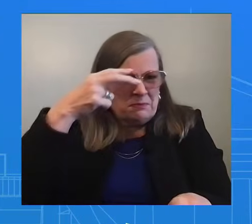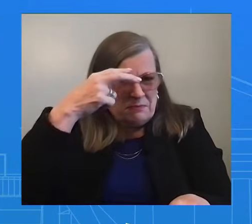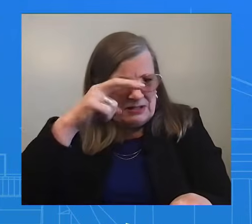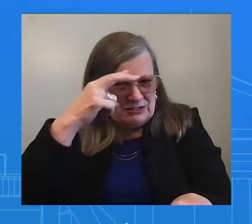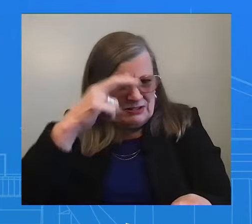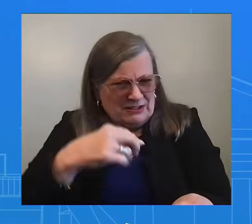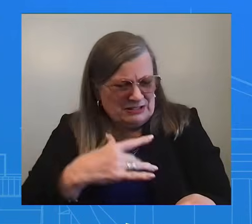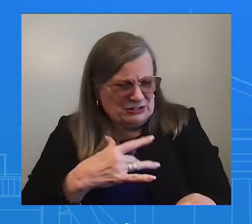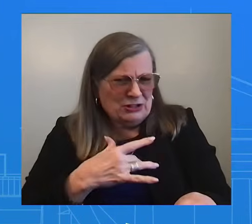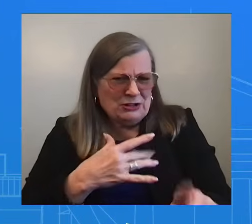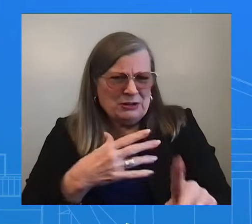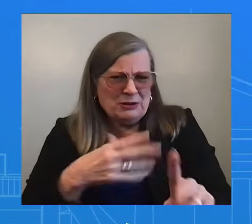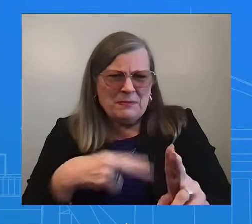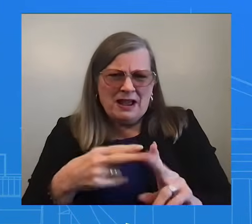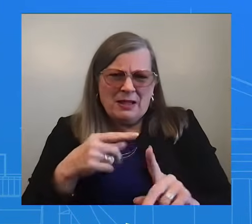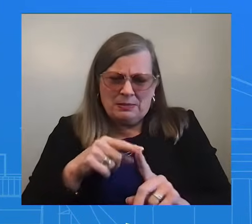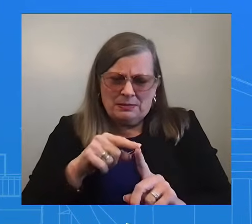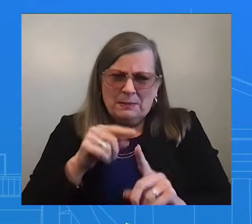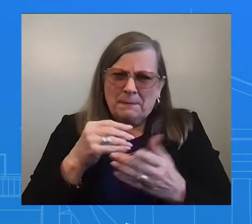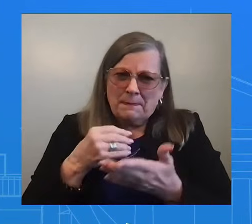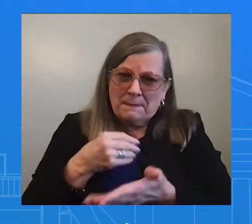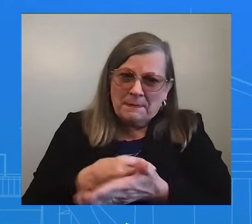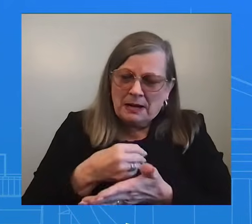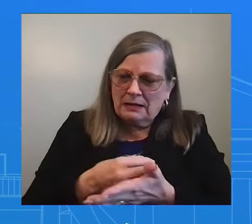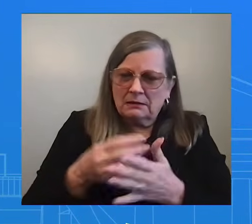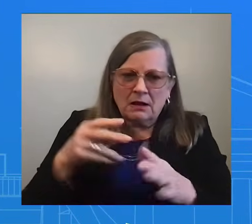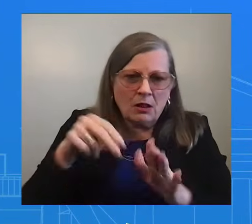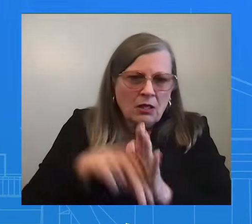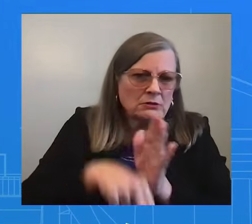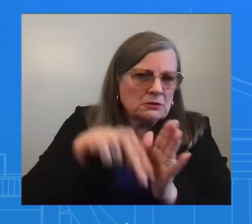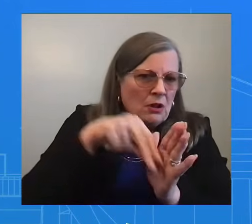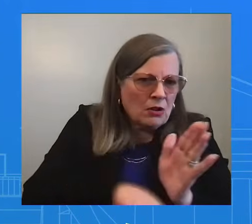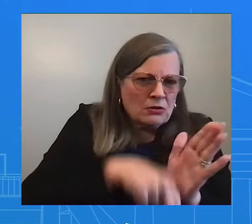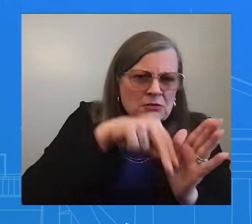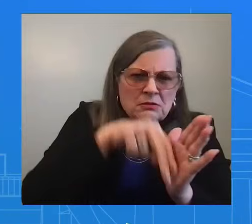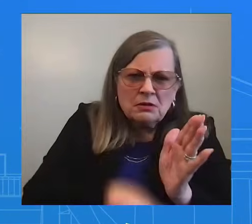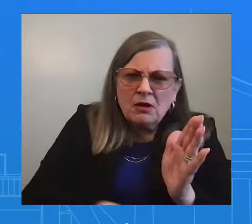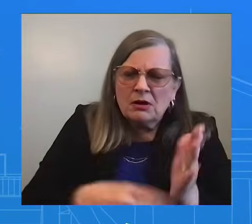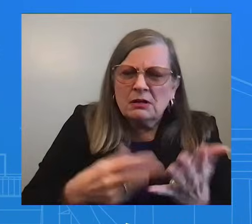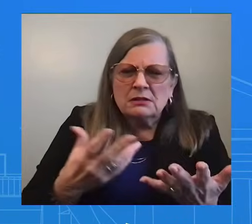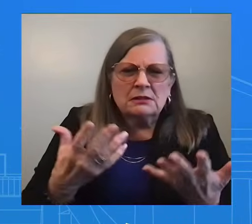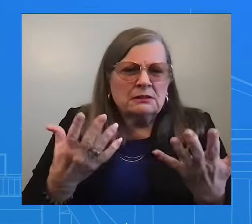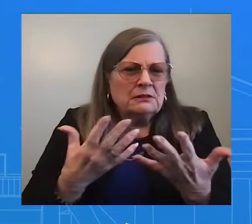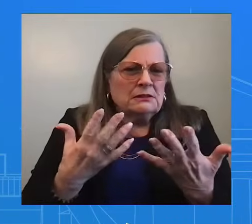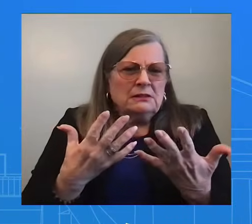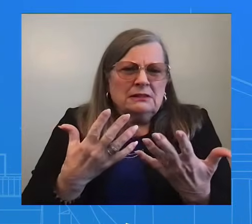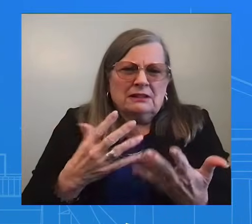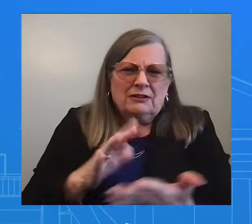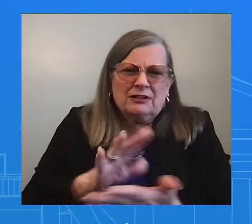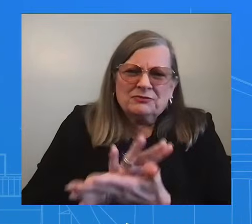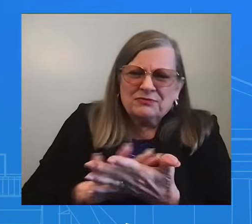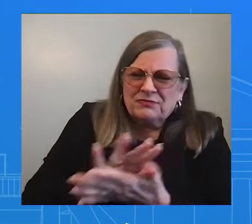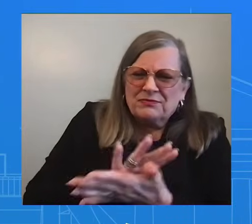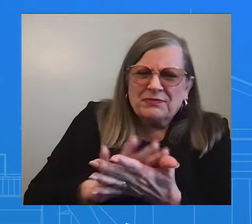And are they talking about maybe this strategy to sort of slow down the flow? Because we understand that migrants are coming in big,